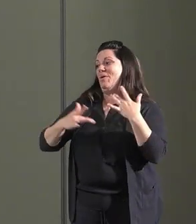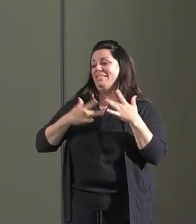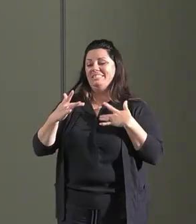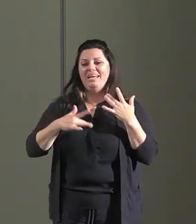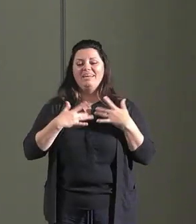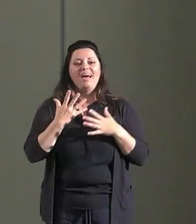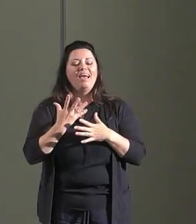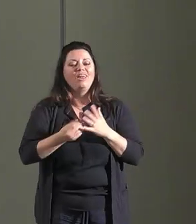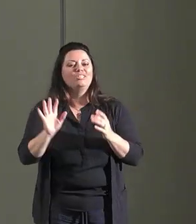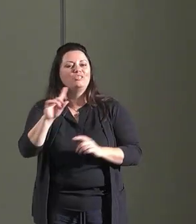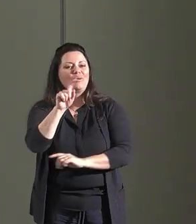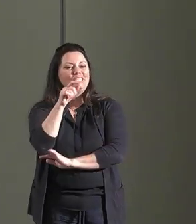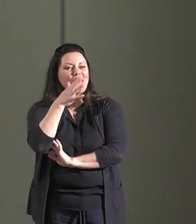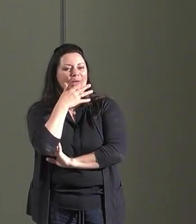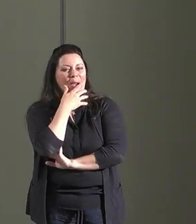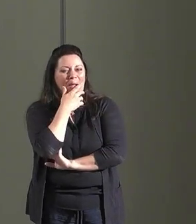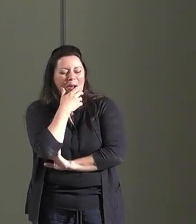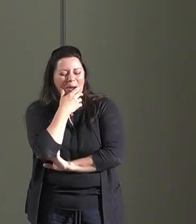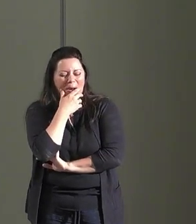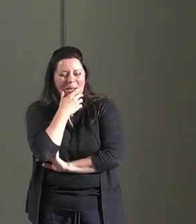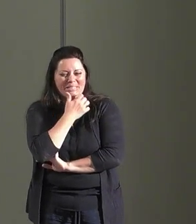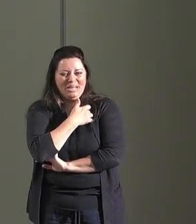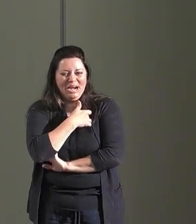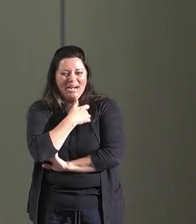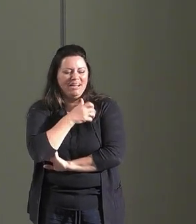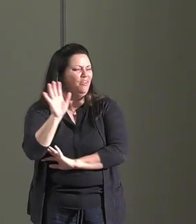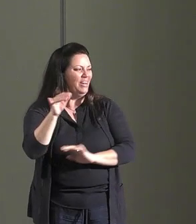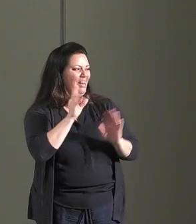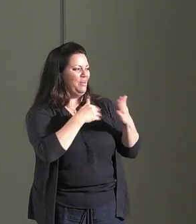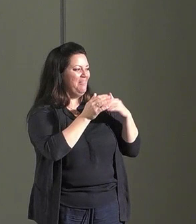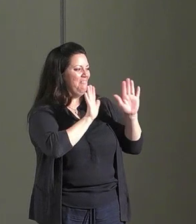question. I will end with that >> JENNIFER: That was fabulous how about you Alan.